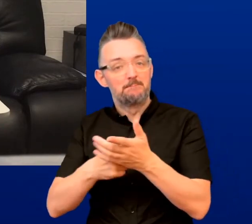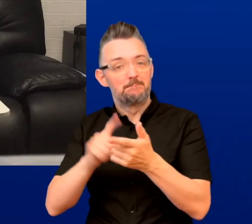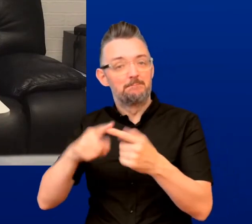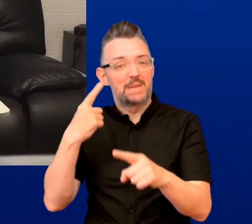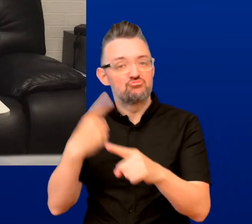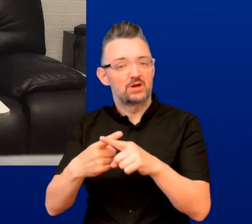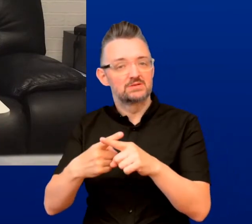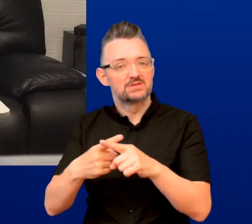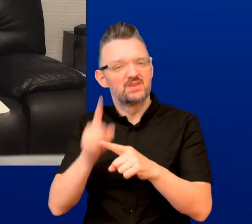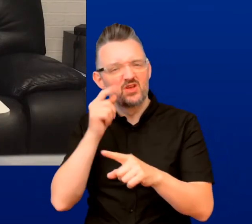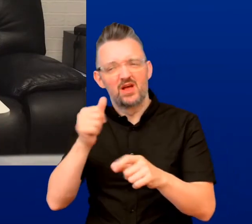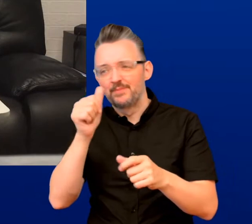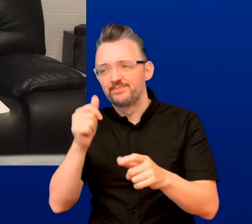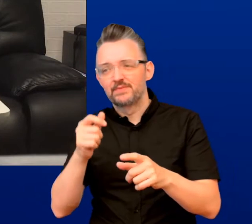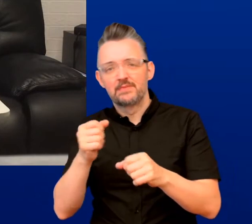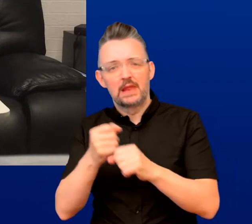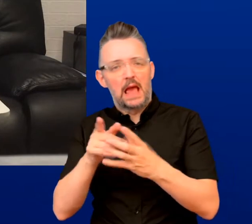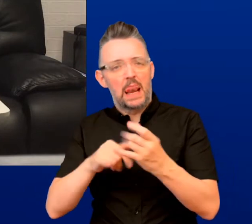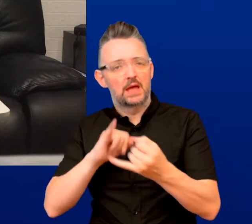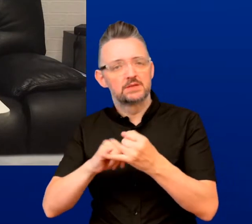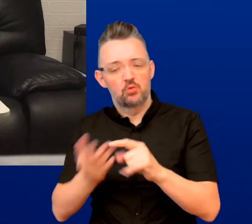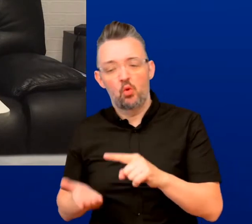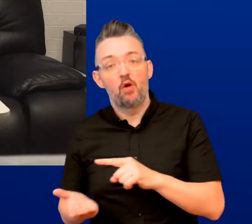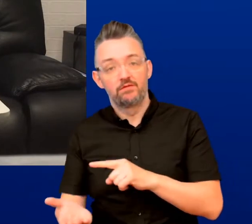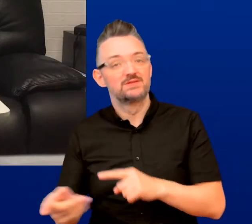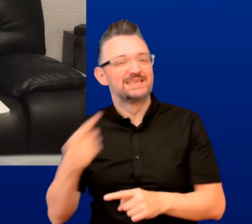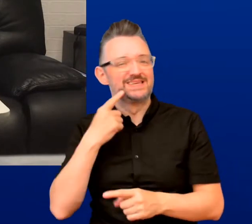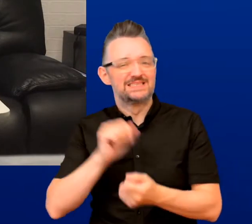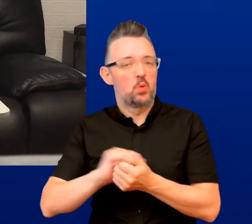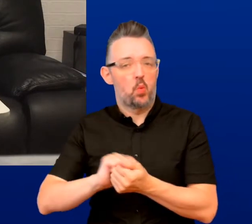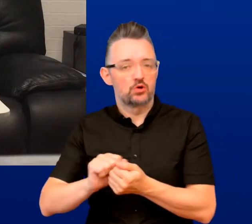oven proof material it does wash very well.